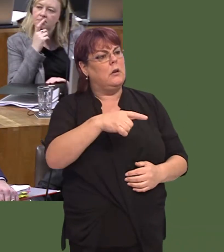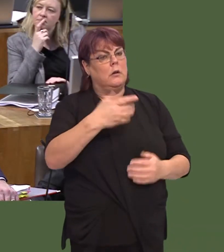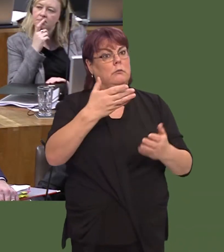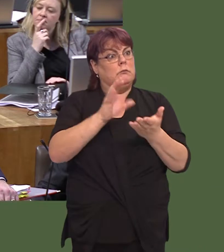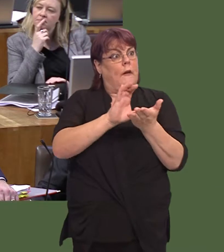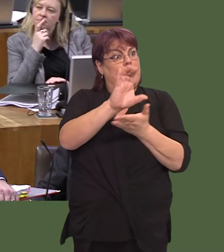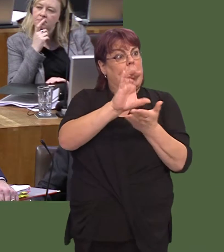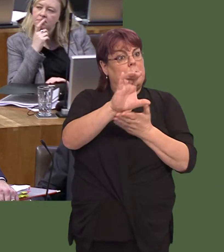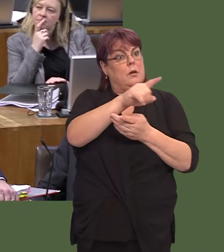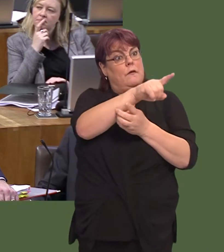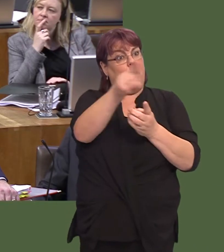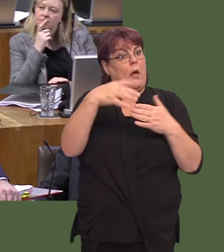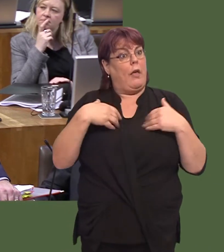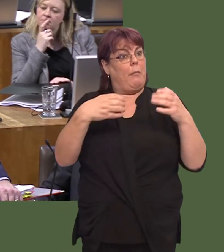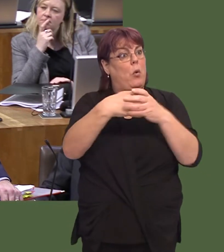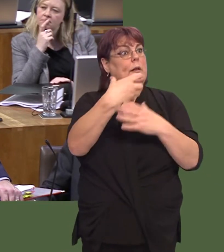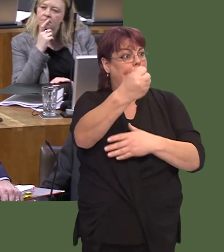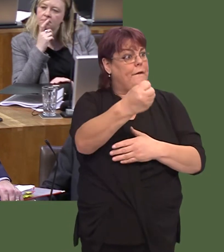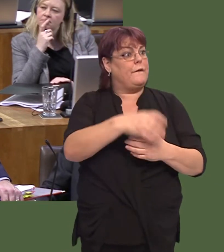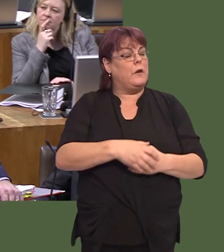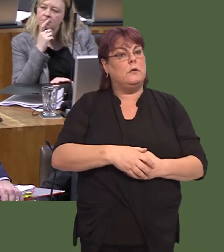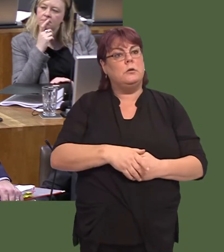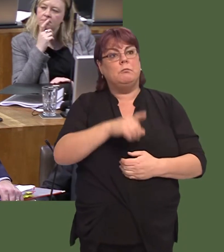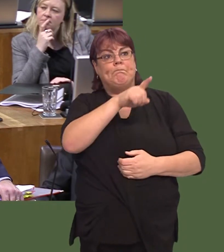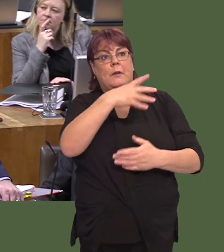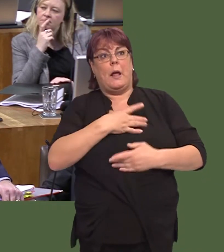Itís a matter for them, of course, to ensure that the service is available.